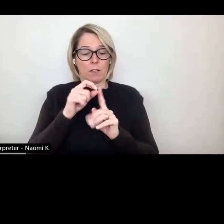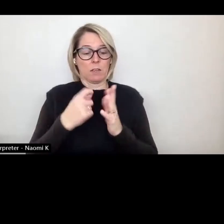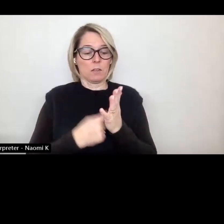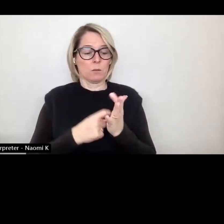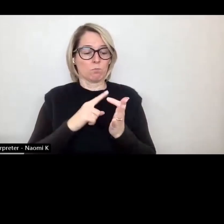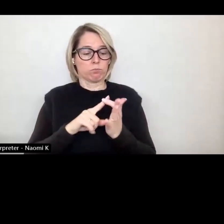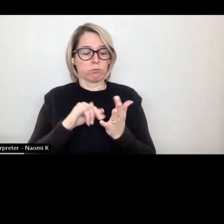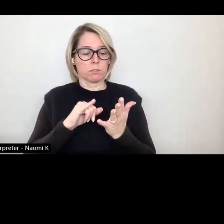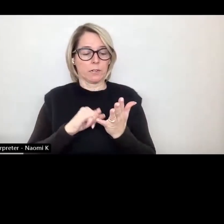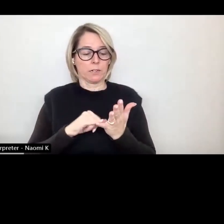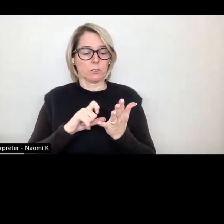But